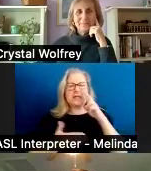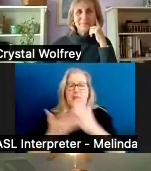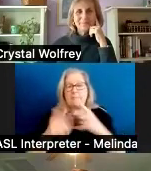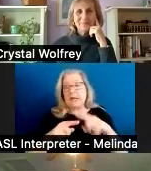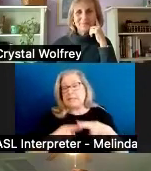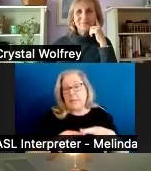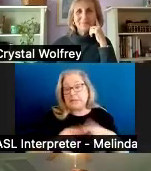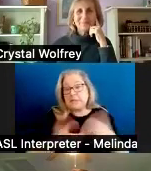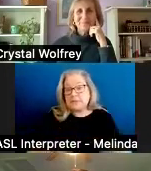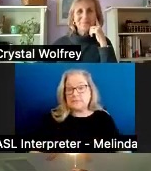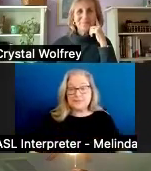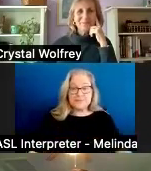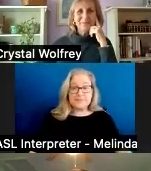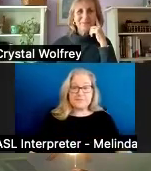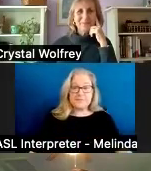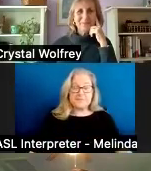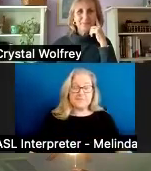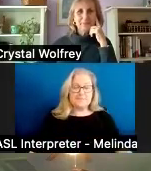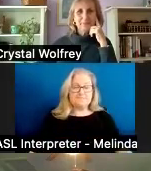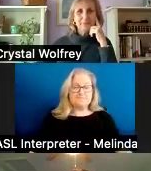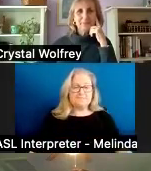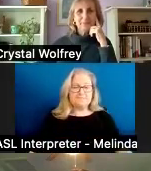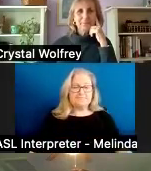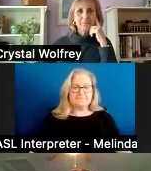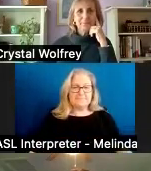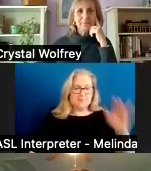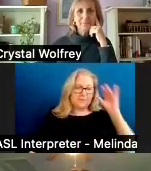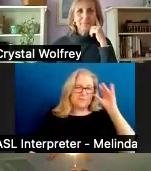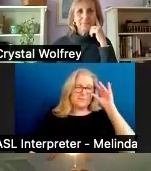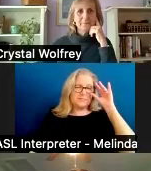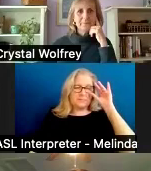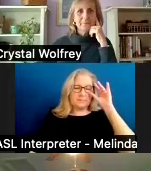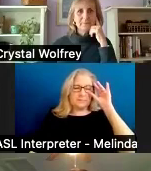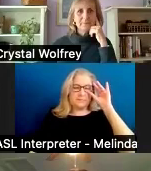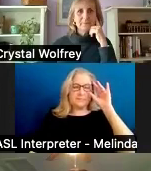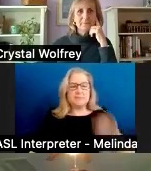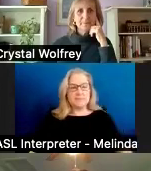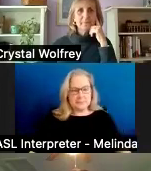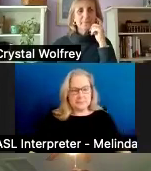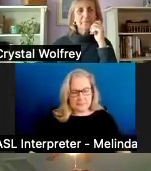Sean Hine: Go ahead and click when we're there, Crystal.